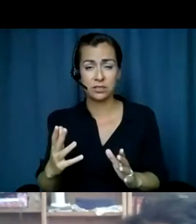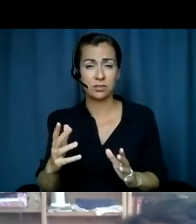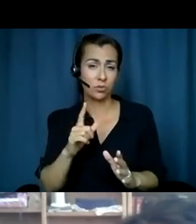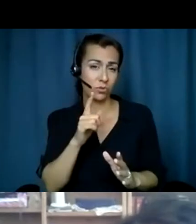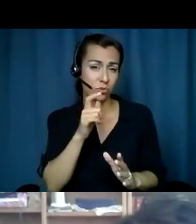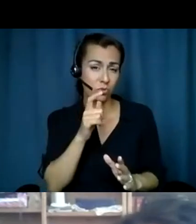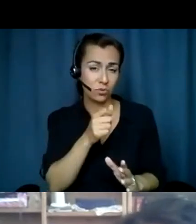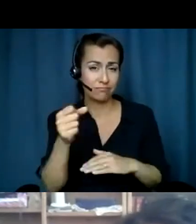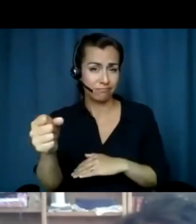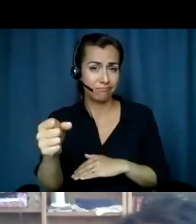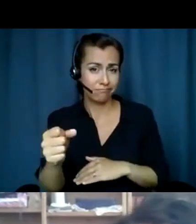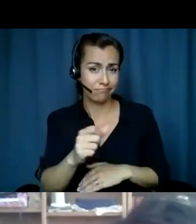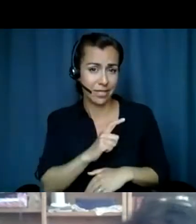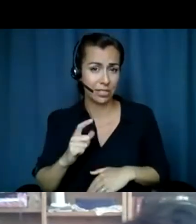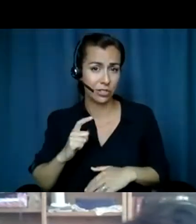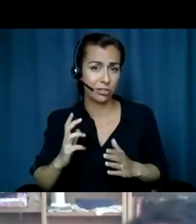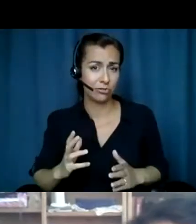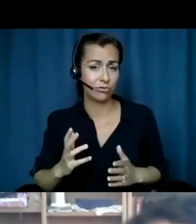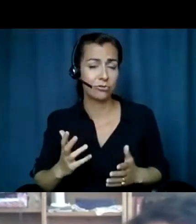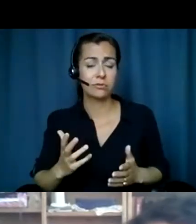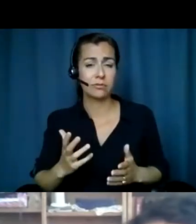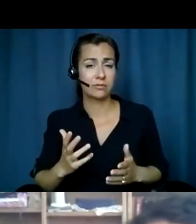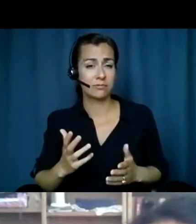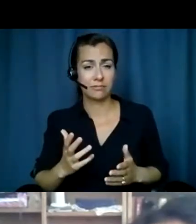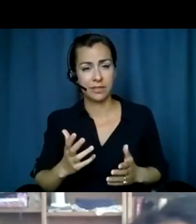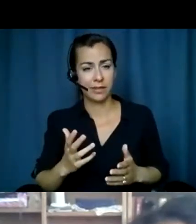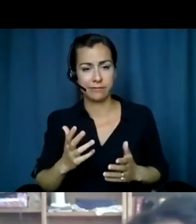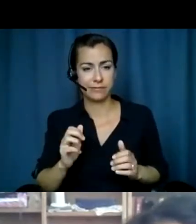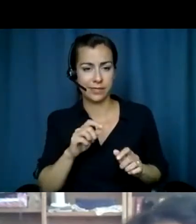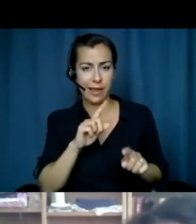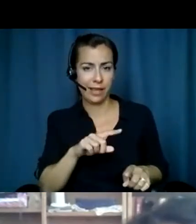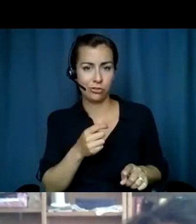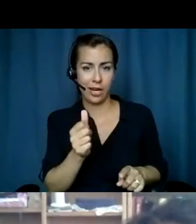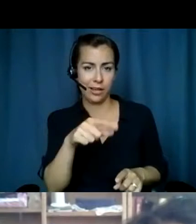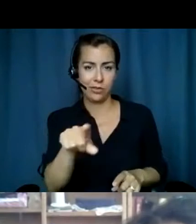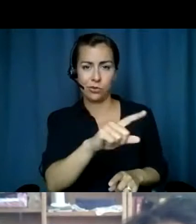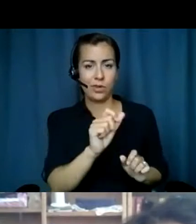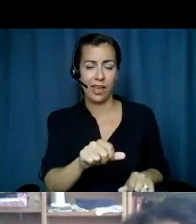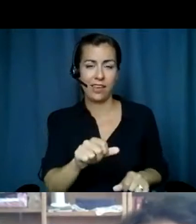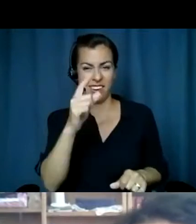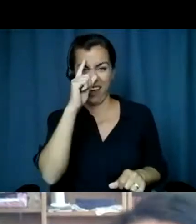to be able to get the knowledge of being able to go out here